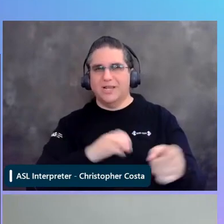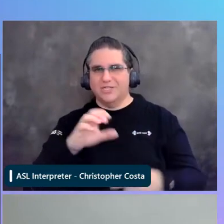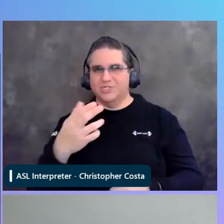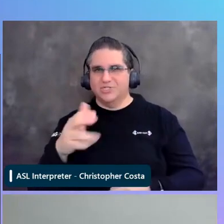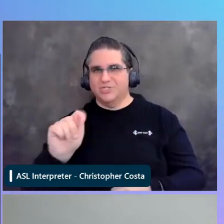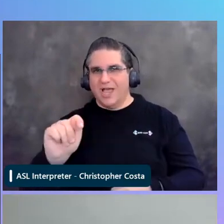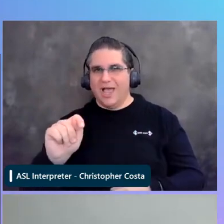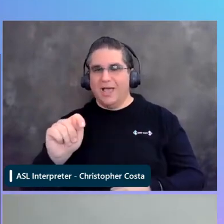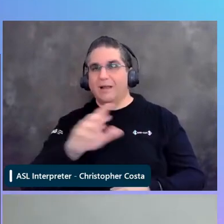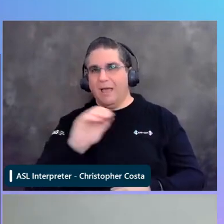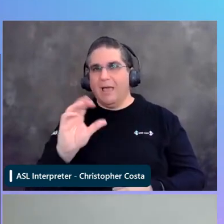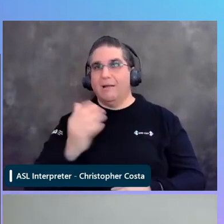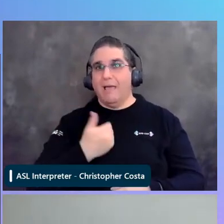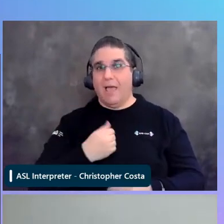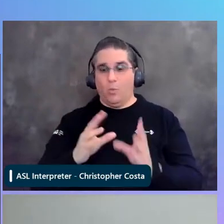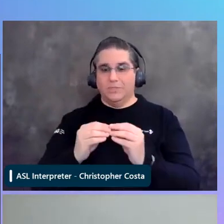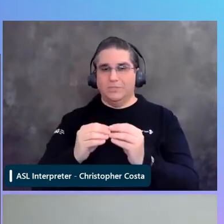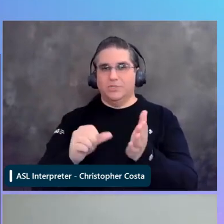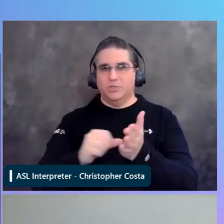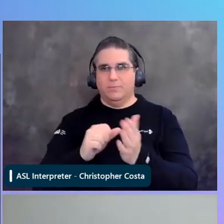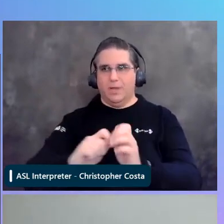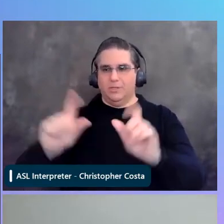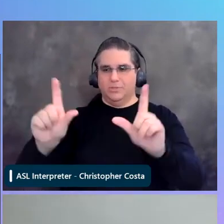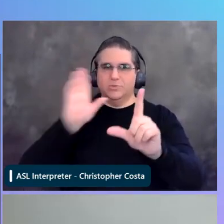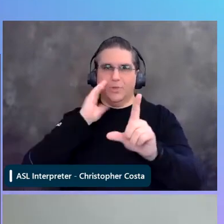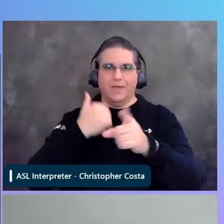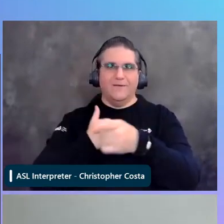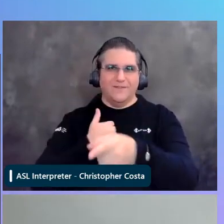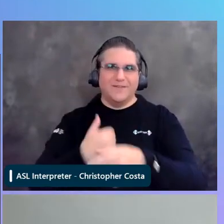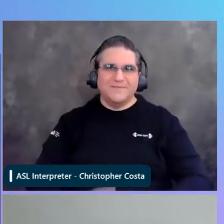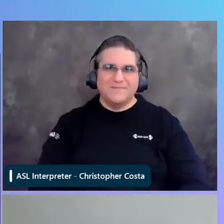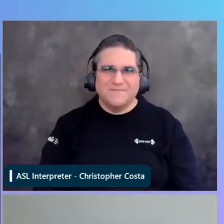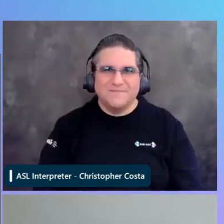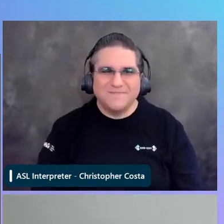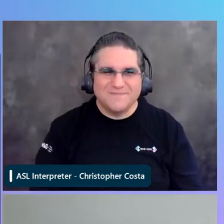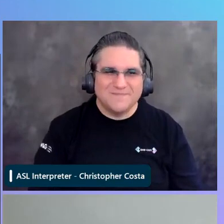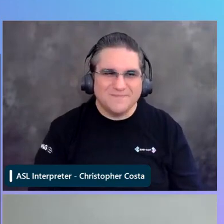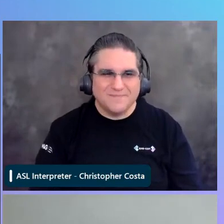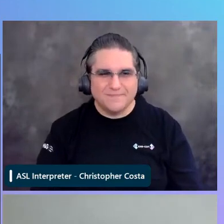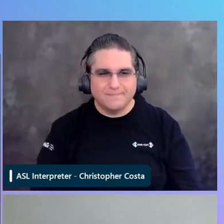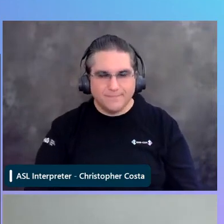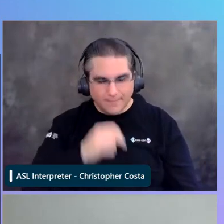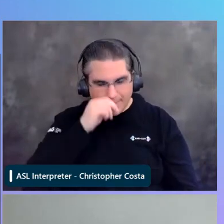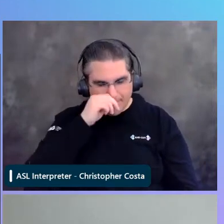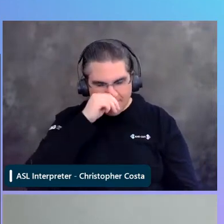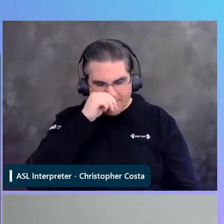available on our session page.